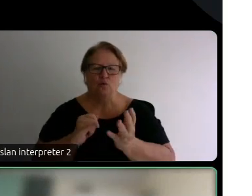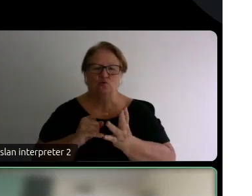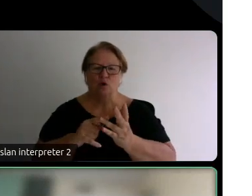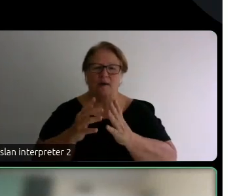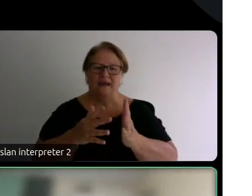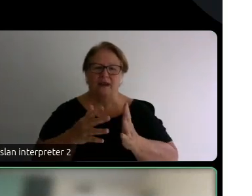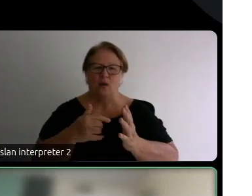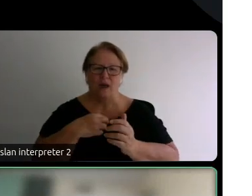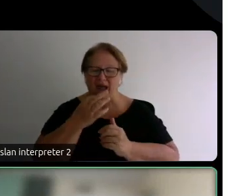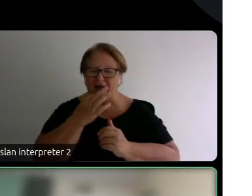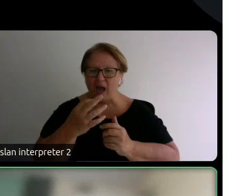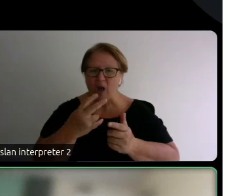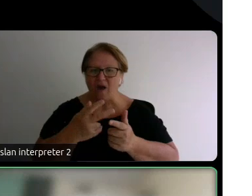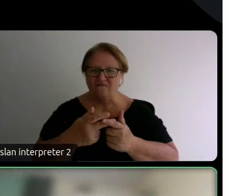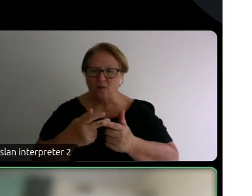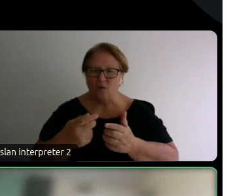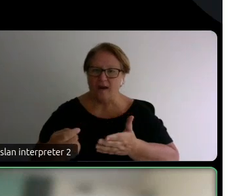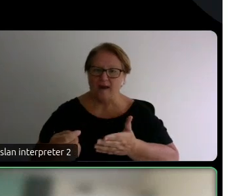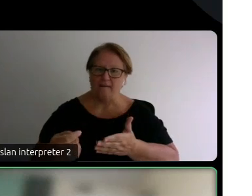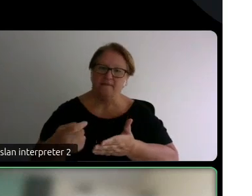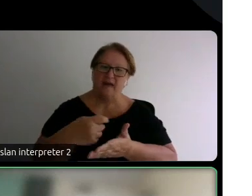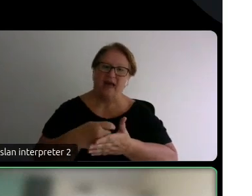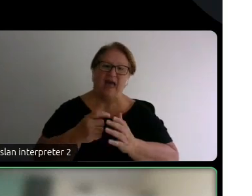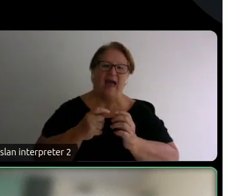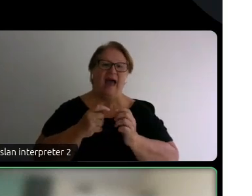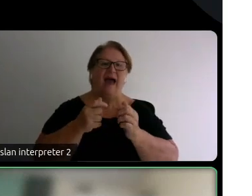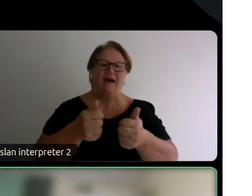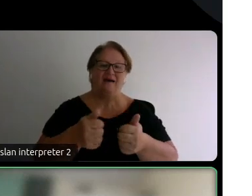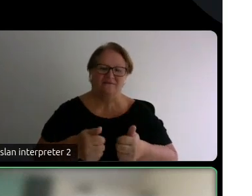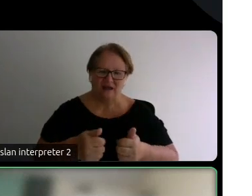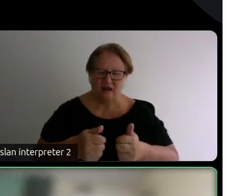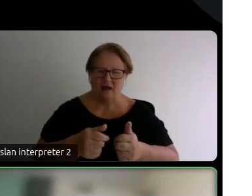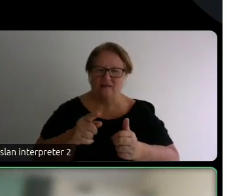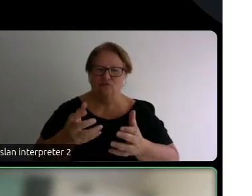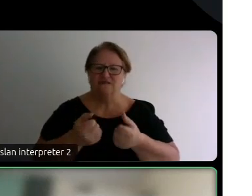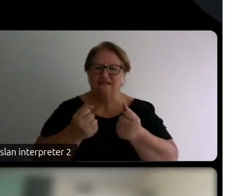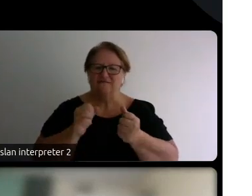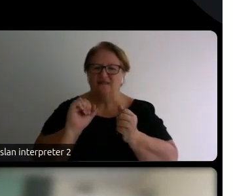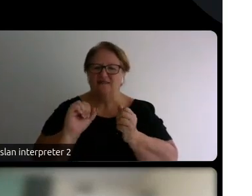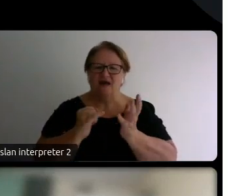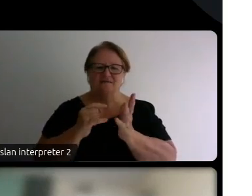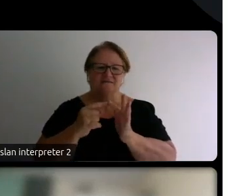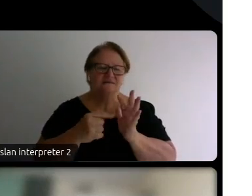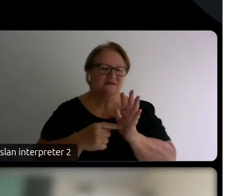a contribution back to legal aid after the party has received their property settlement.